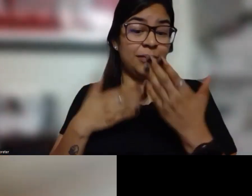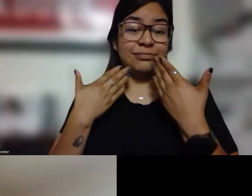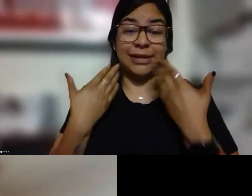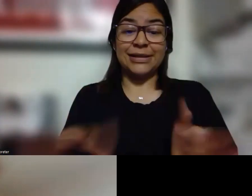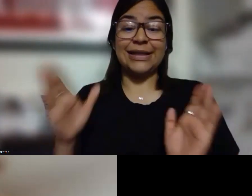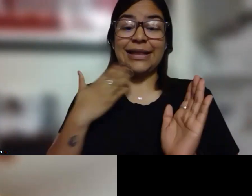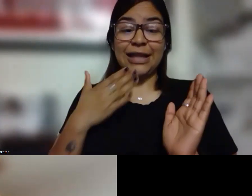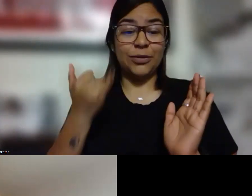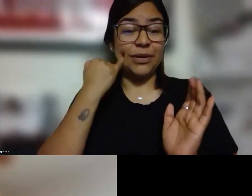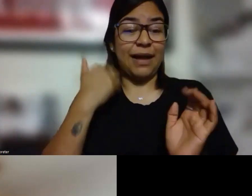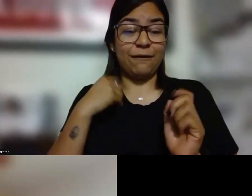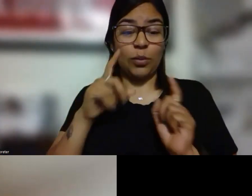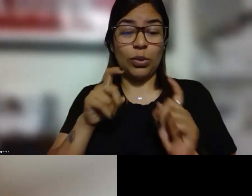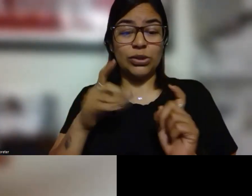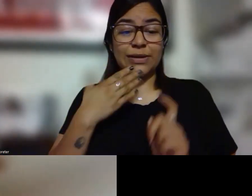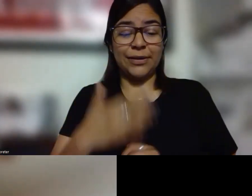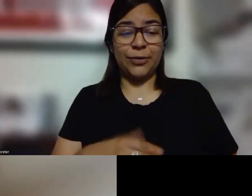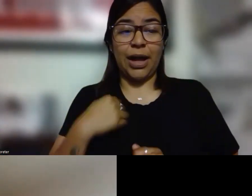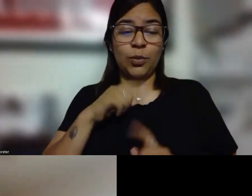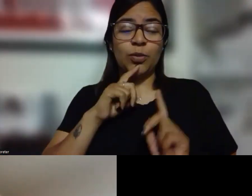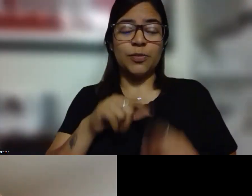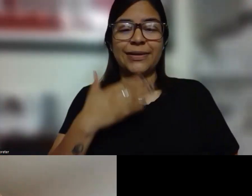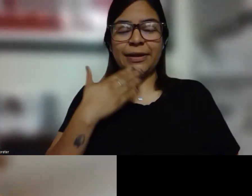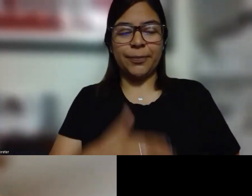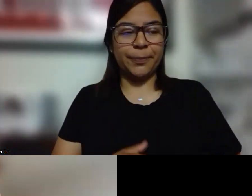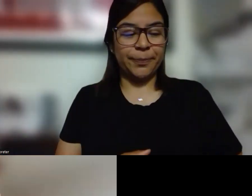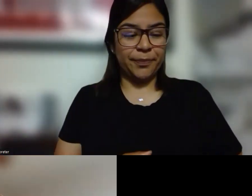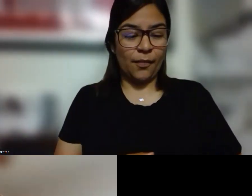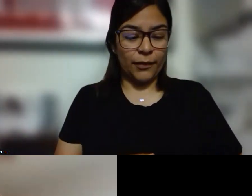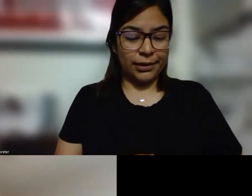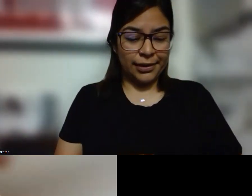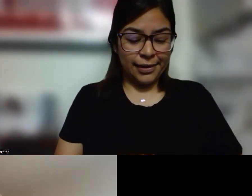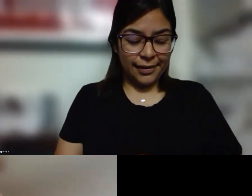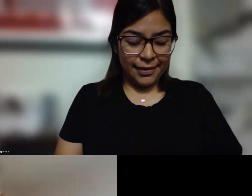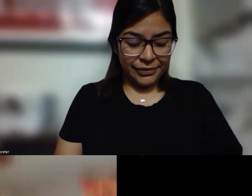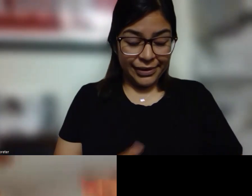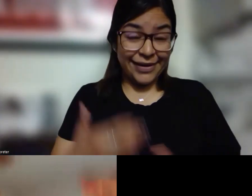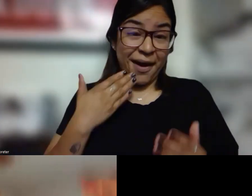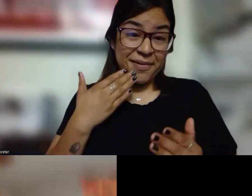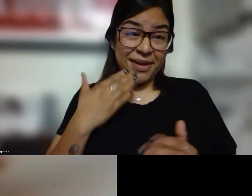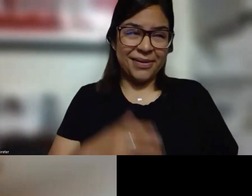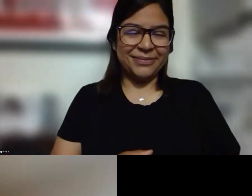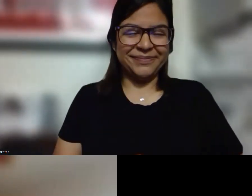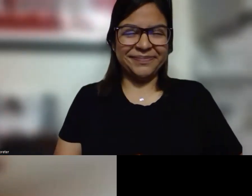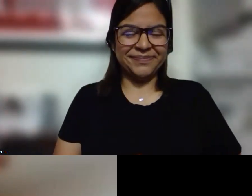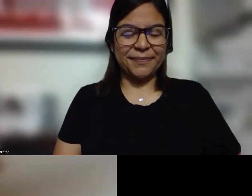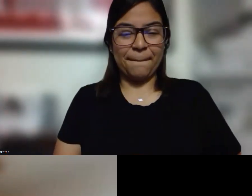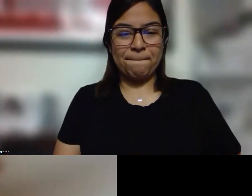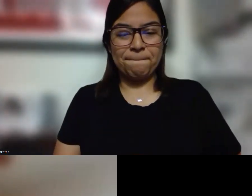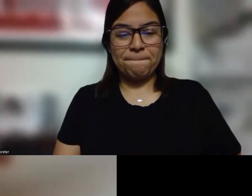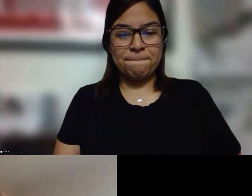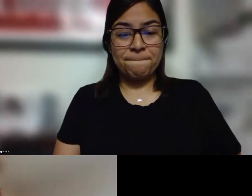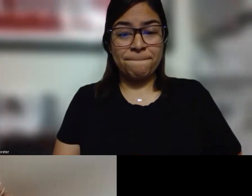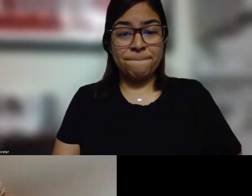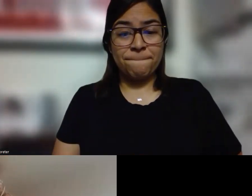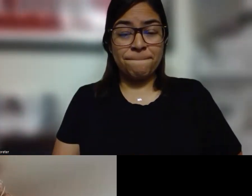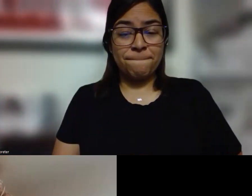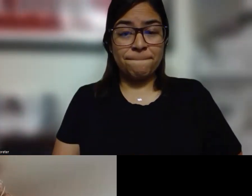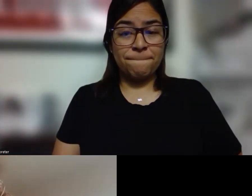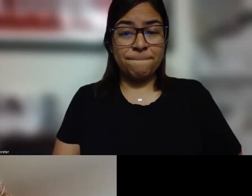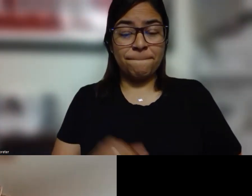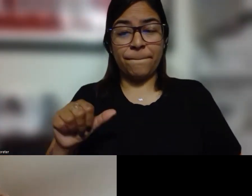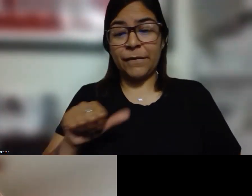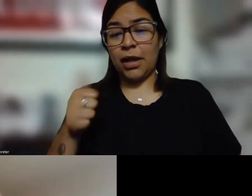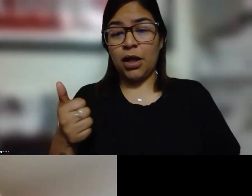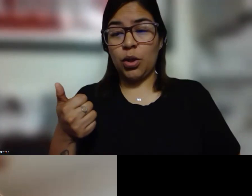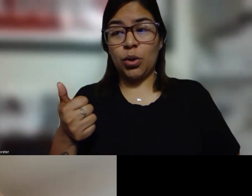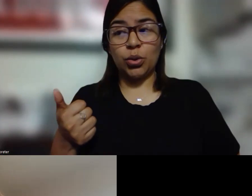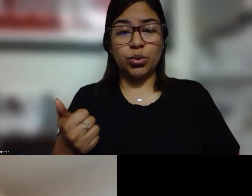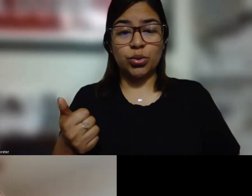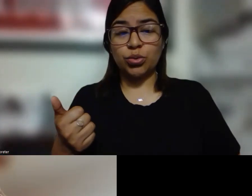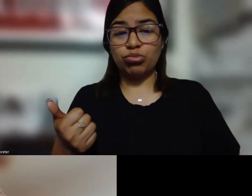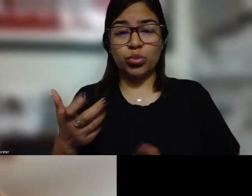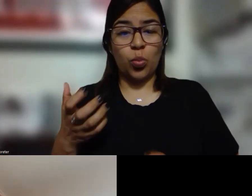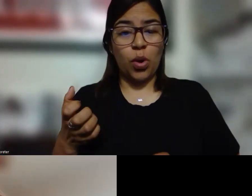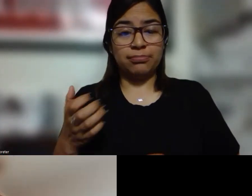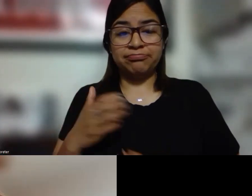them outstanding Elaine you did great um any followup uh from the committee on Elaine's Report